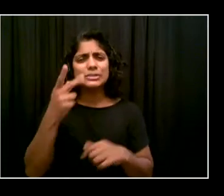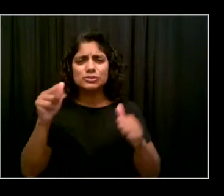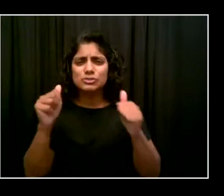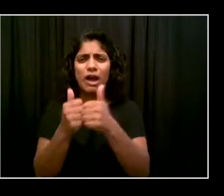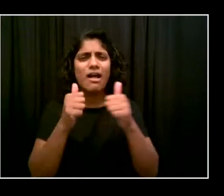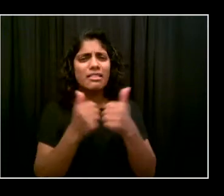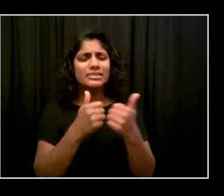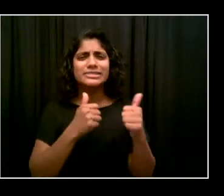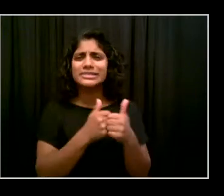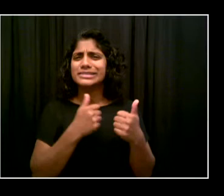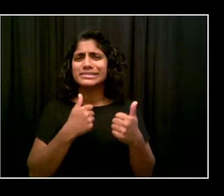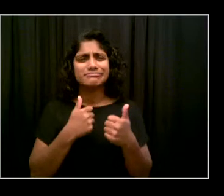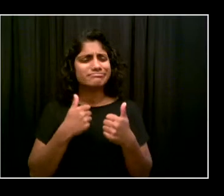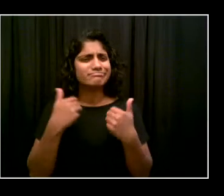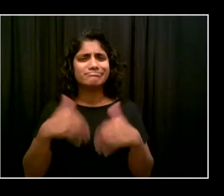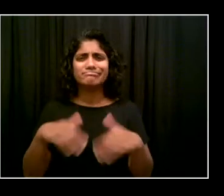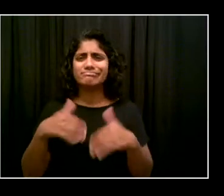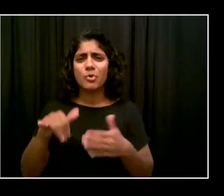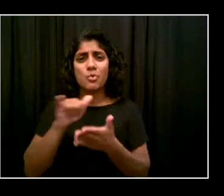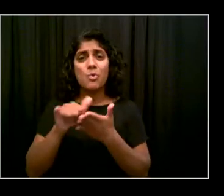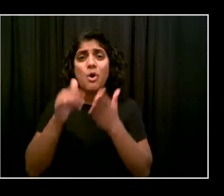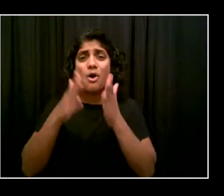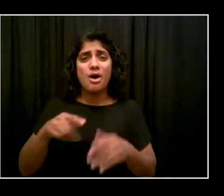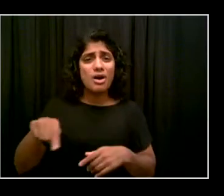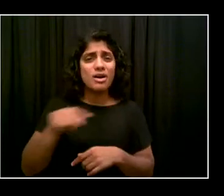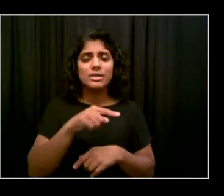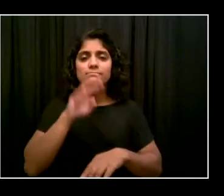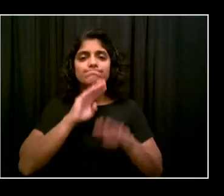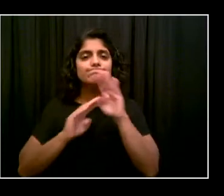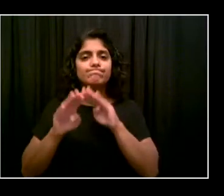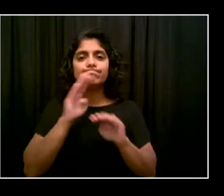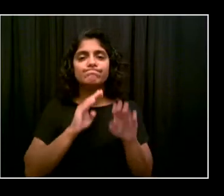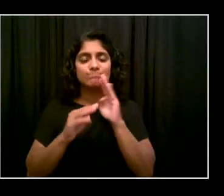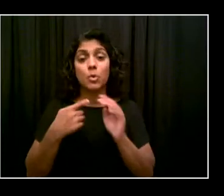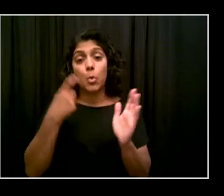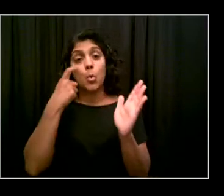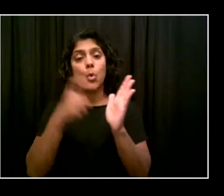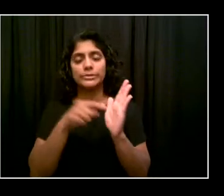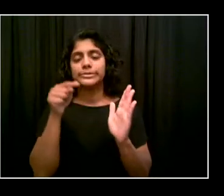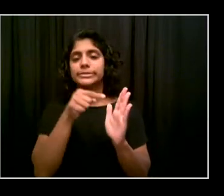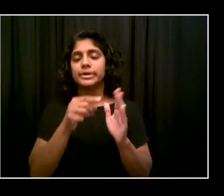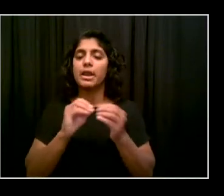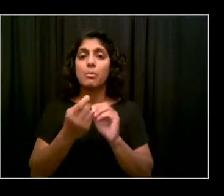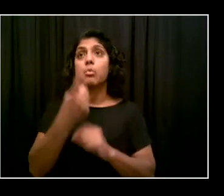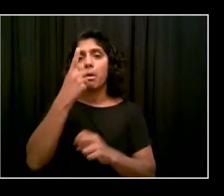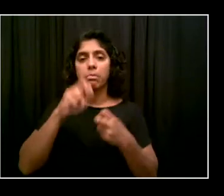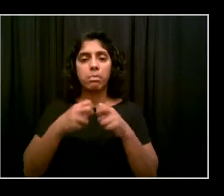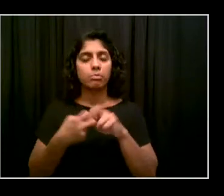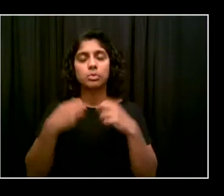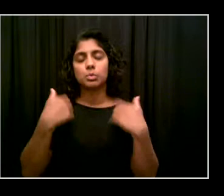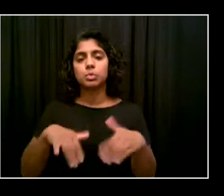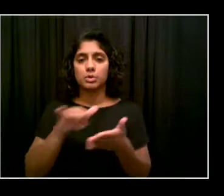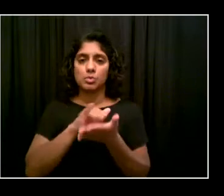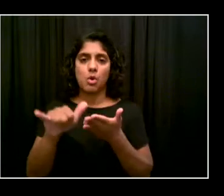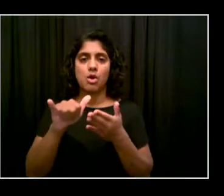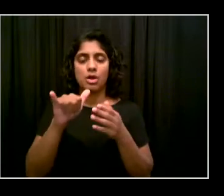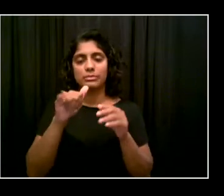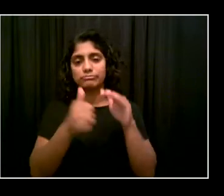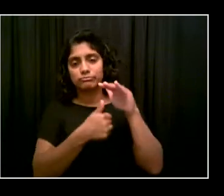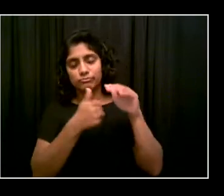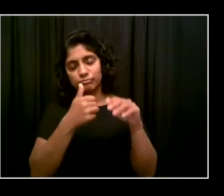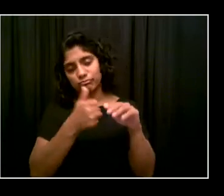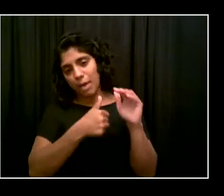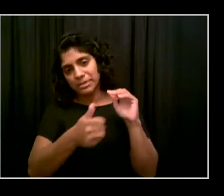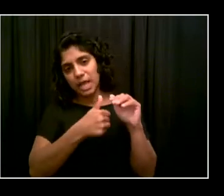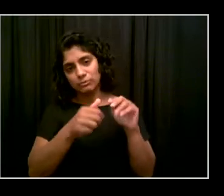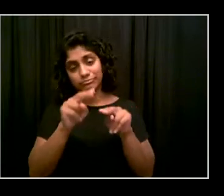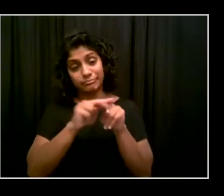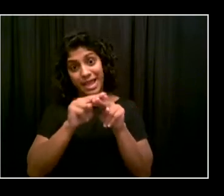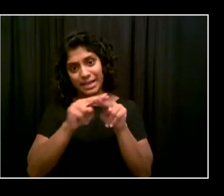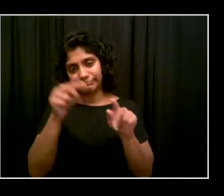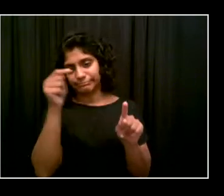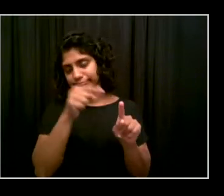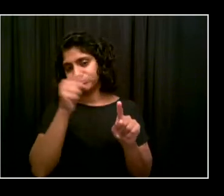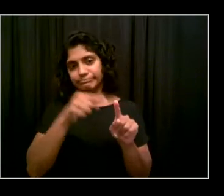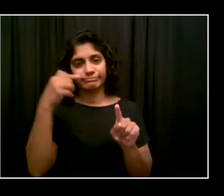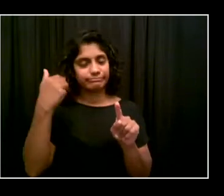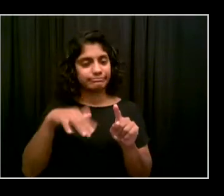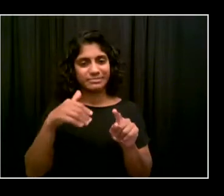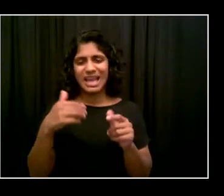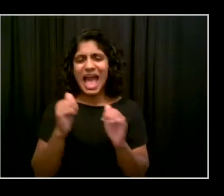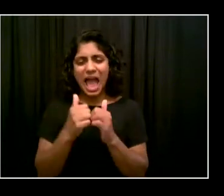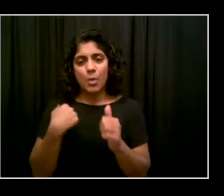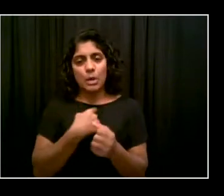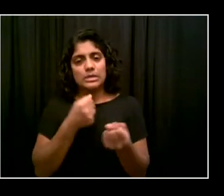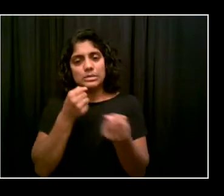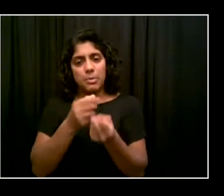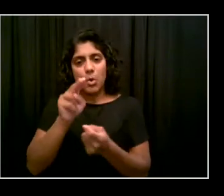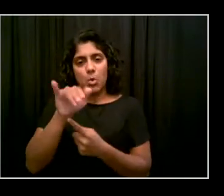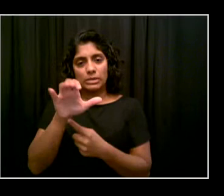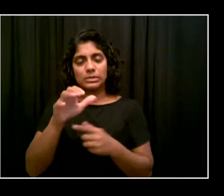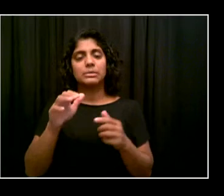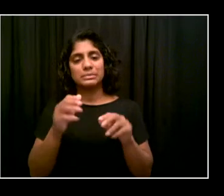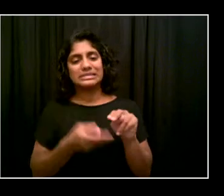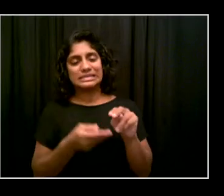SEEING THE